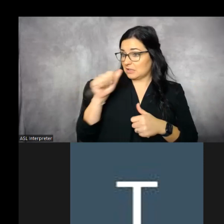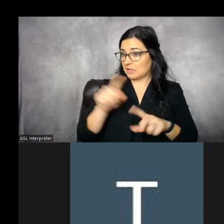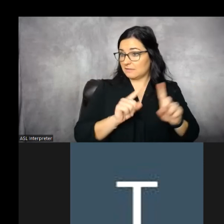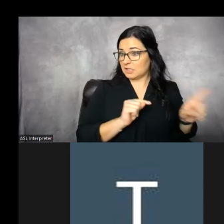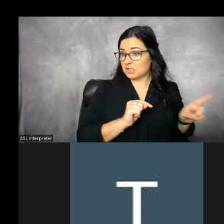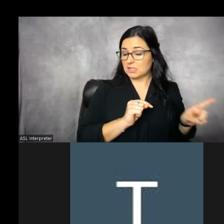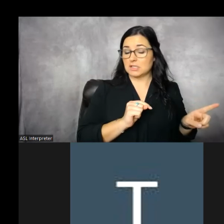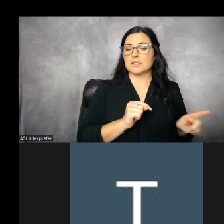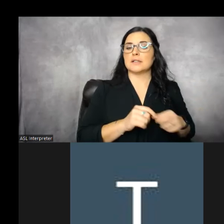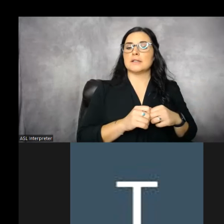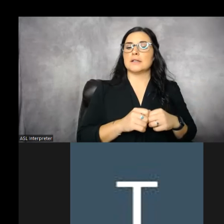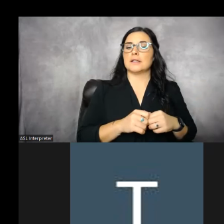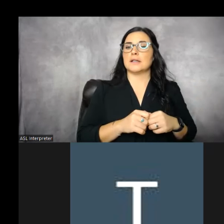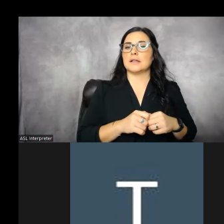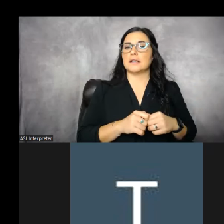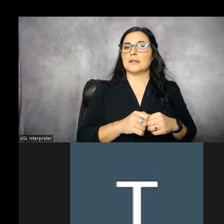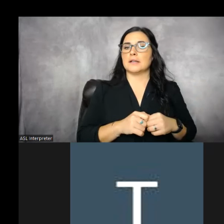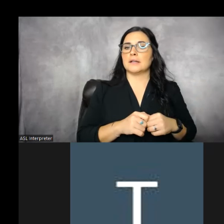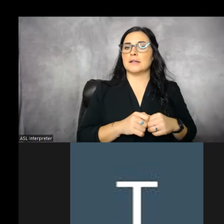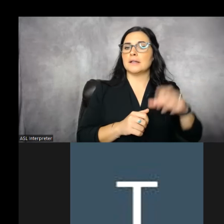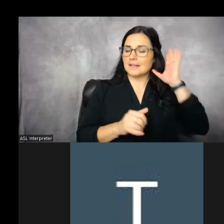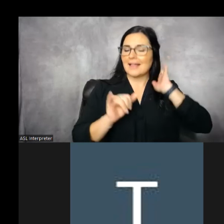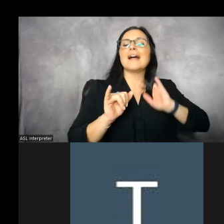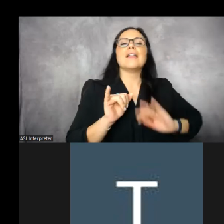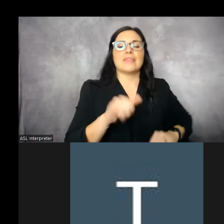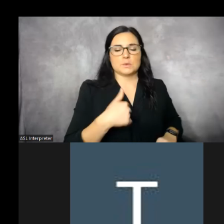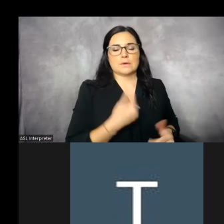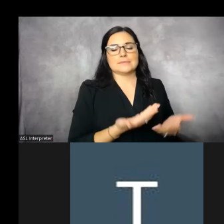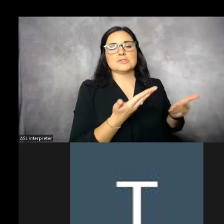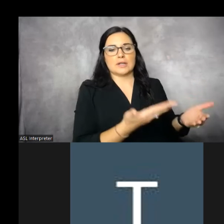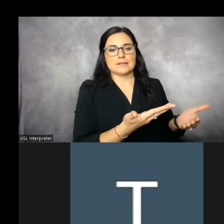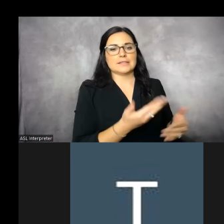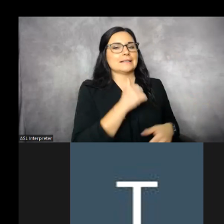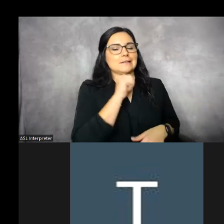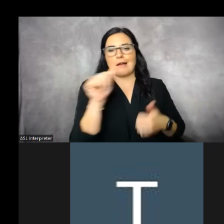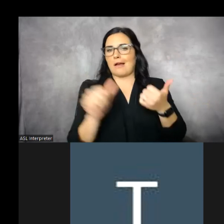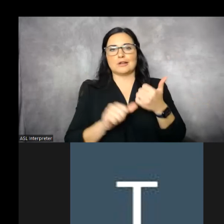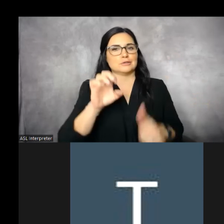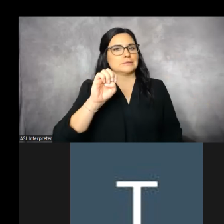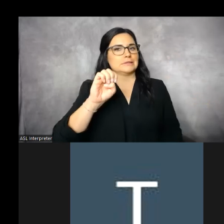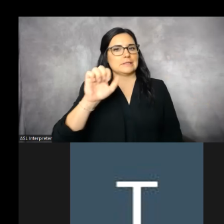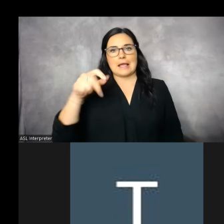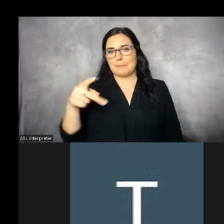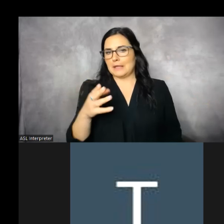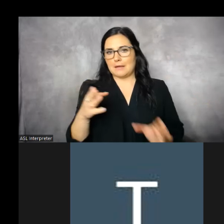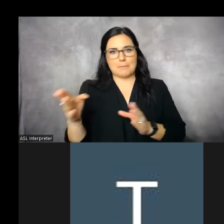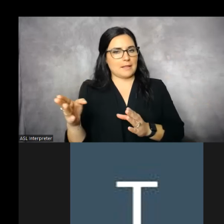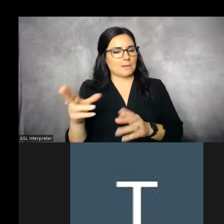So, I think that's what I'm suggesting is that wouldn't necessarily be part of the EEAAP process, per se.